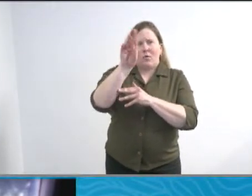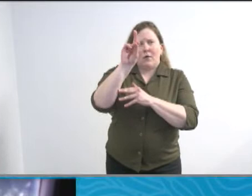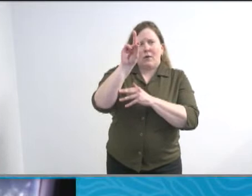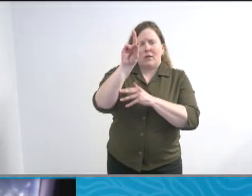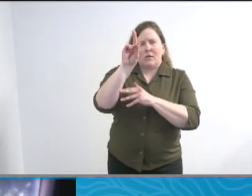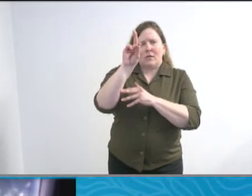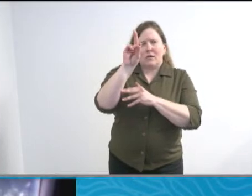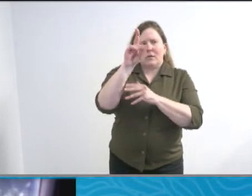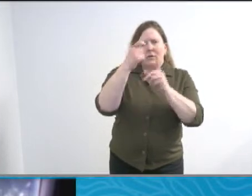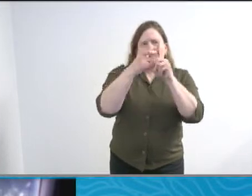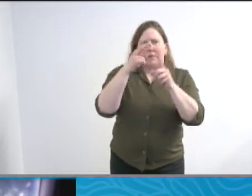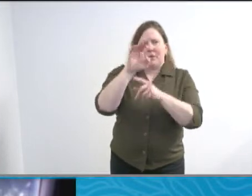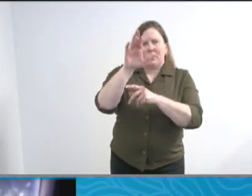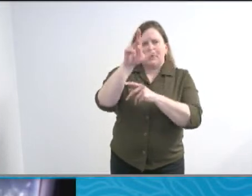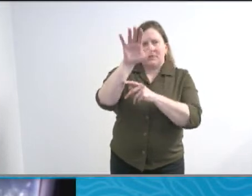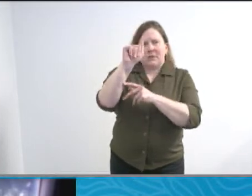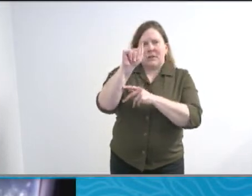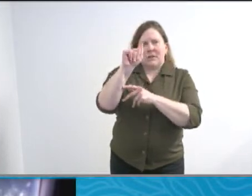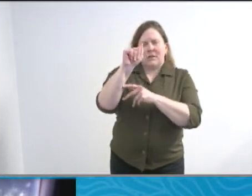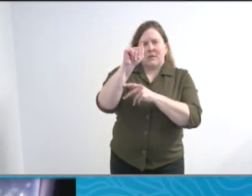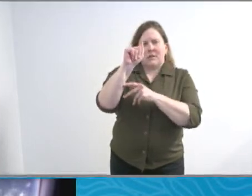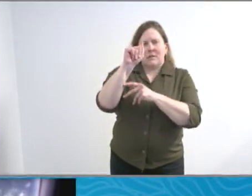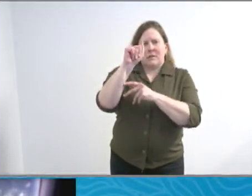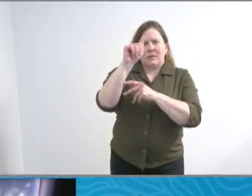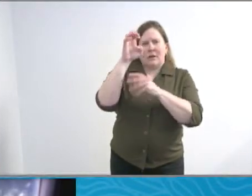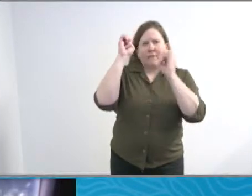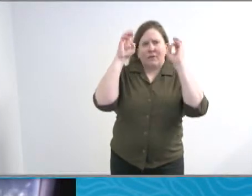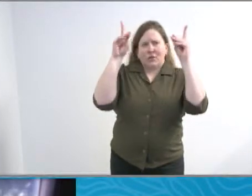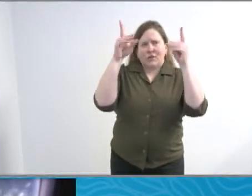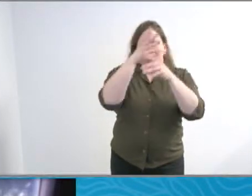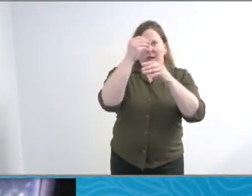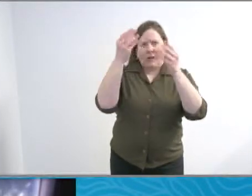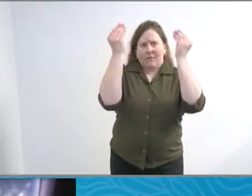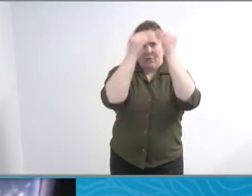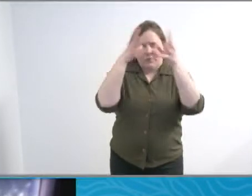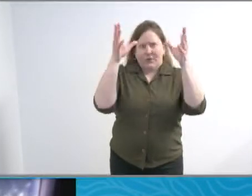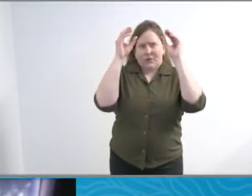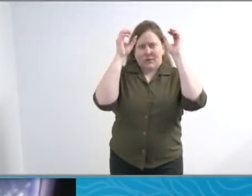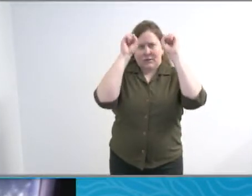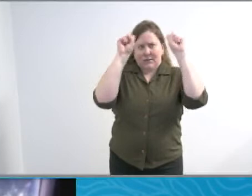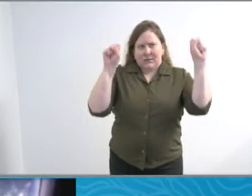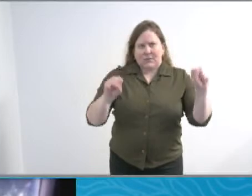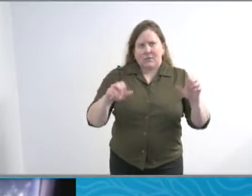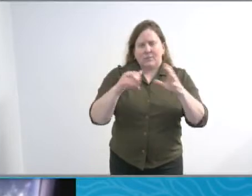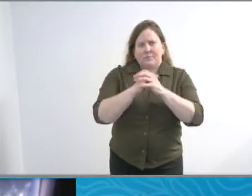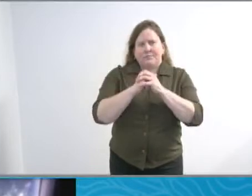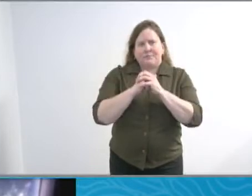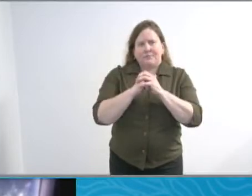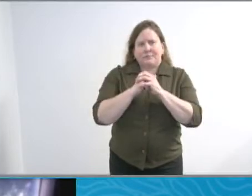graduate School of Education and Information Systems, as well as a director of Black Male Institute at UCLA.